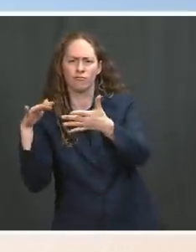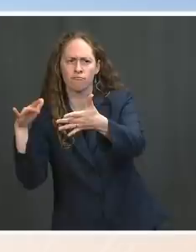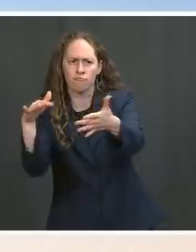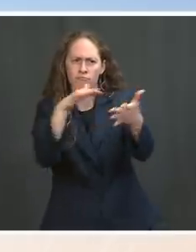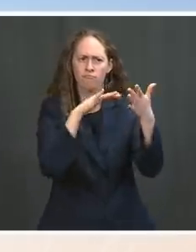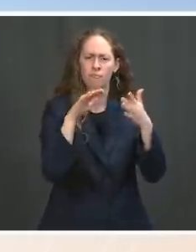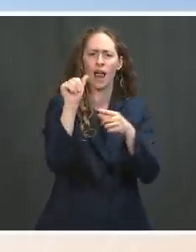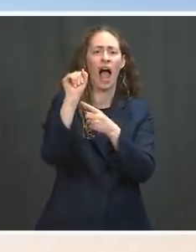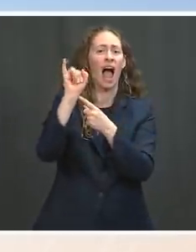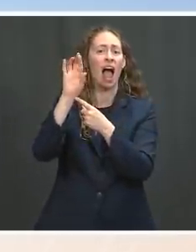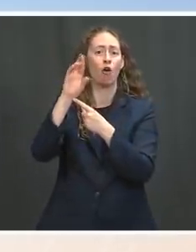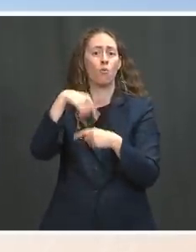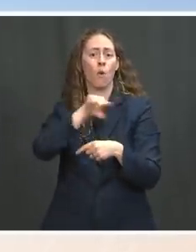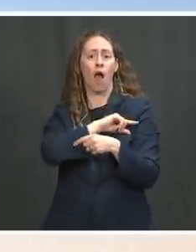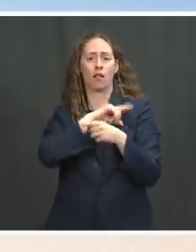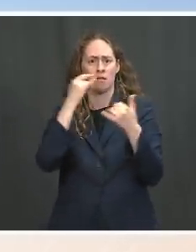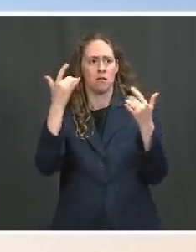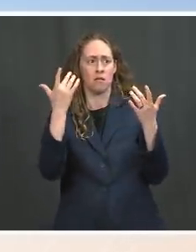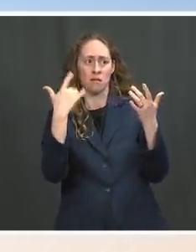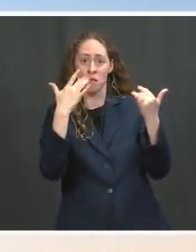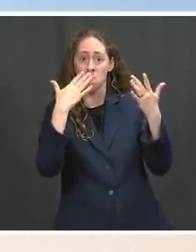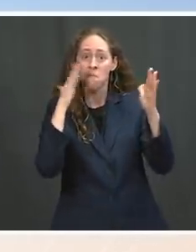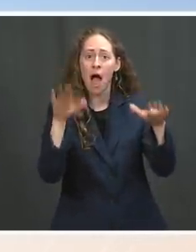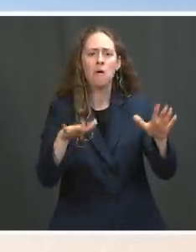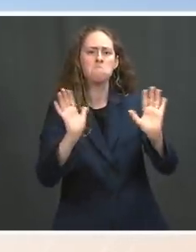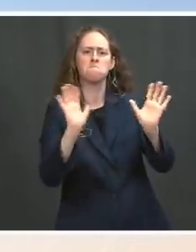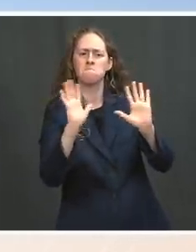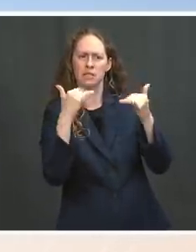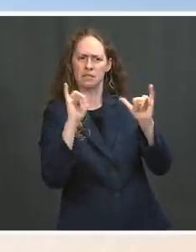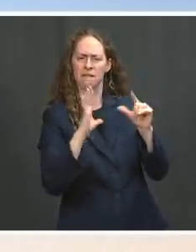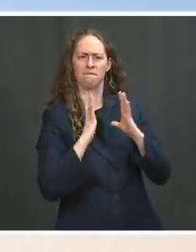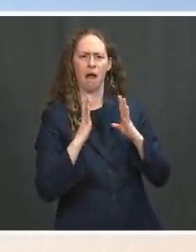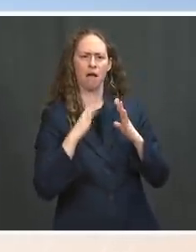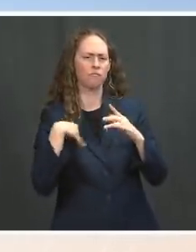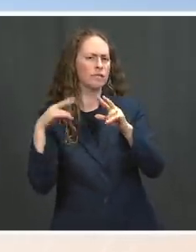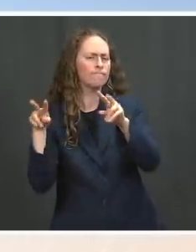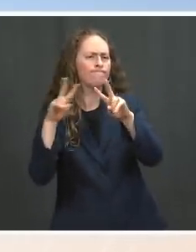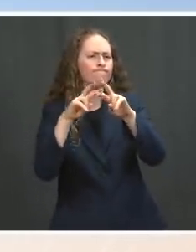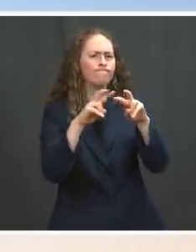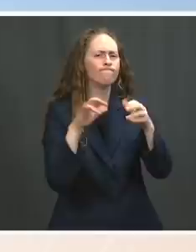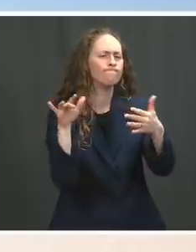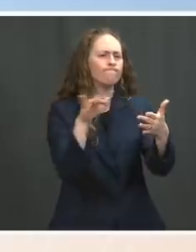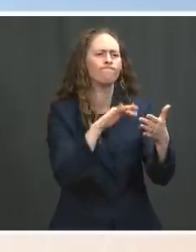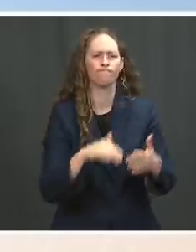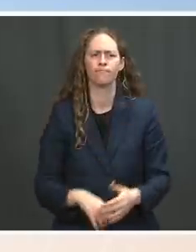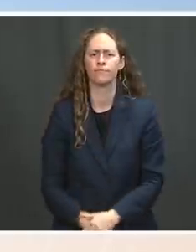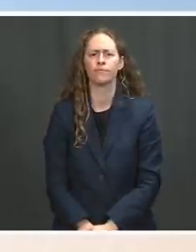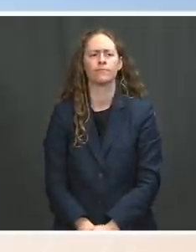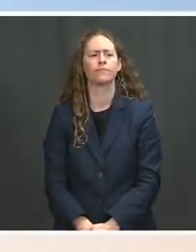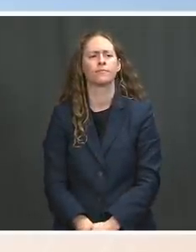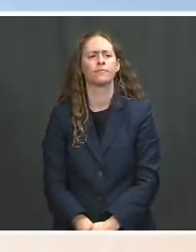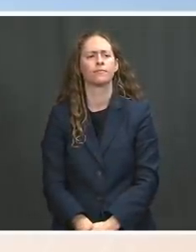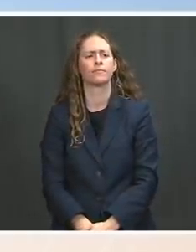with all of the impacted states. Our partnerships with the states is key to being able to effectively respond